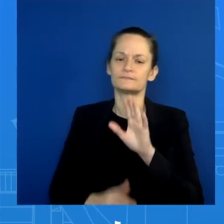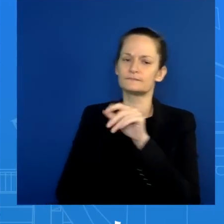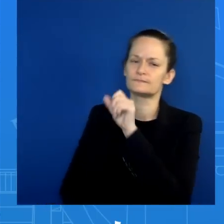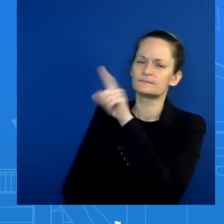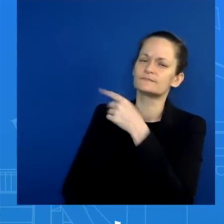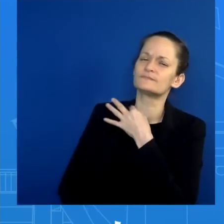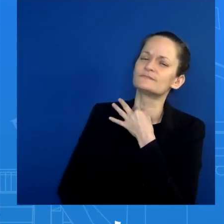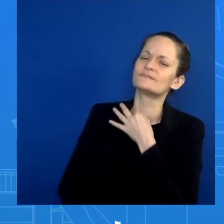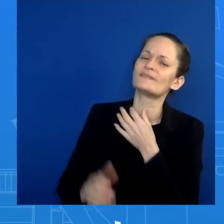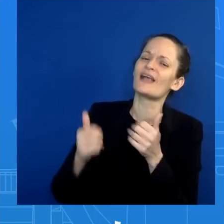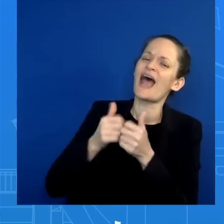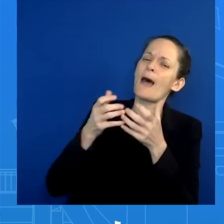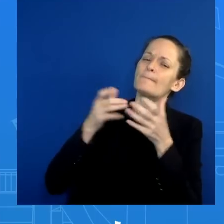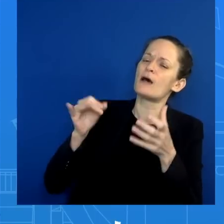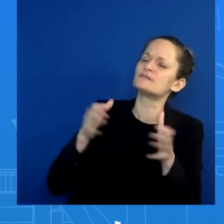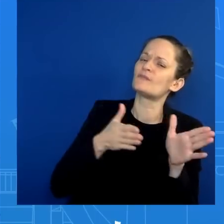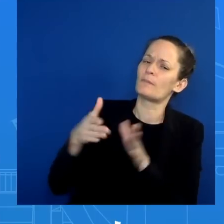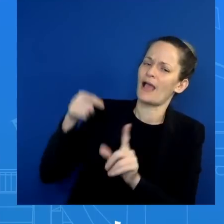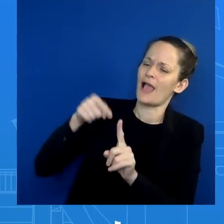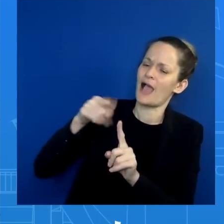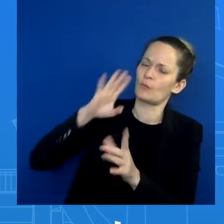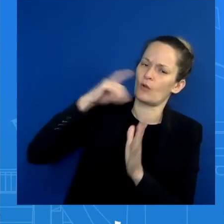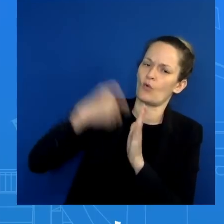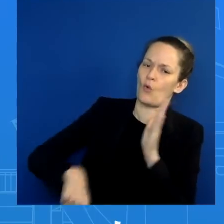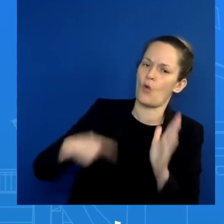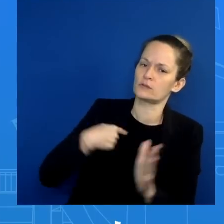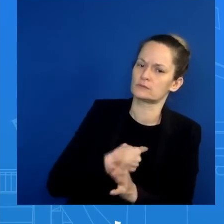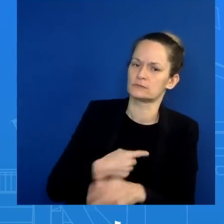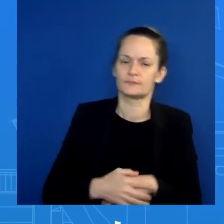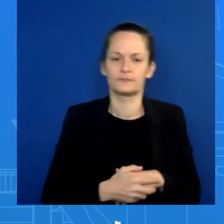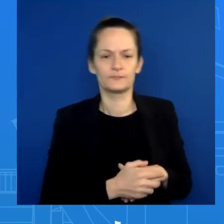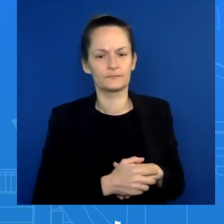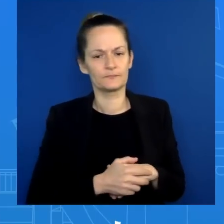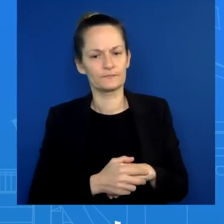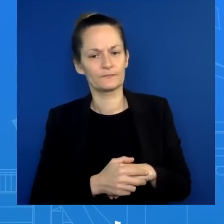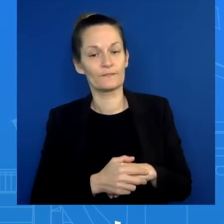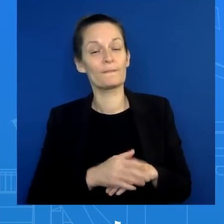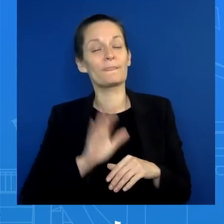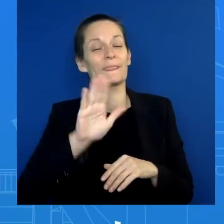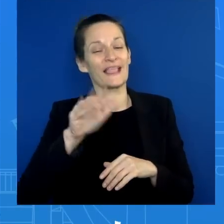Ambassador Rice spoke to this yesterday. I know this question was asked of her.